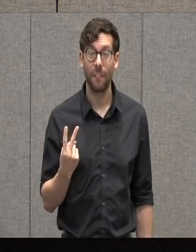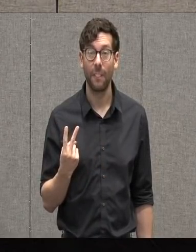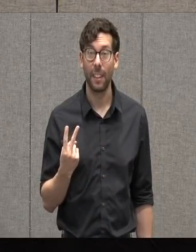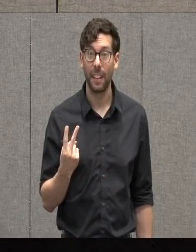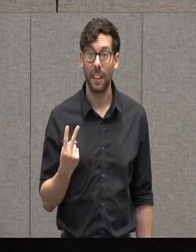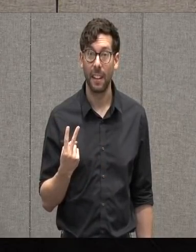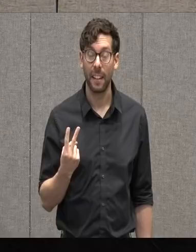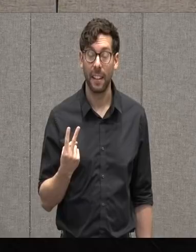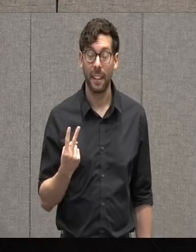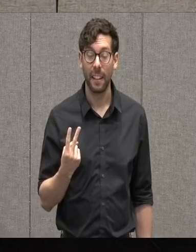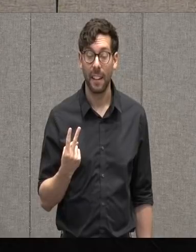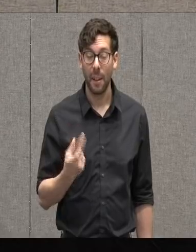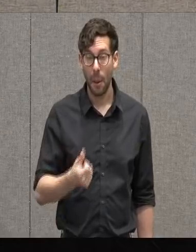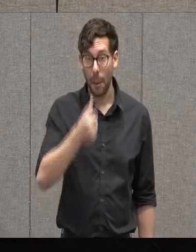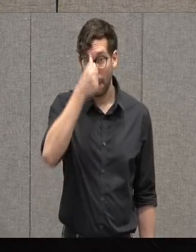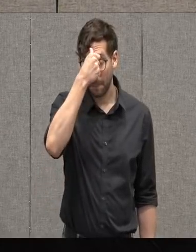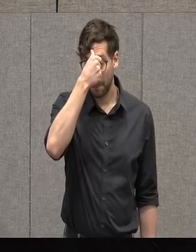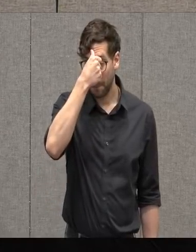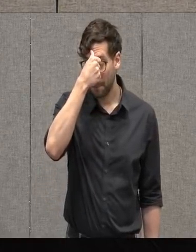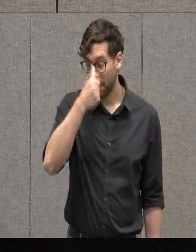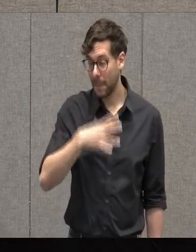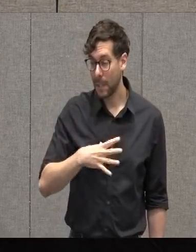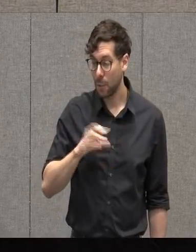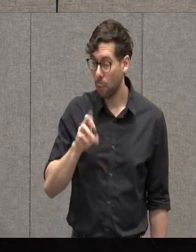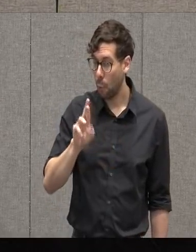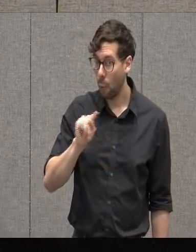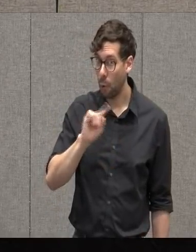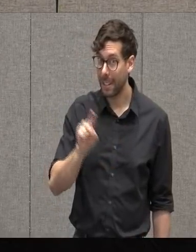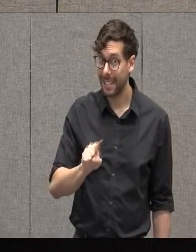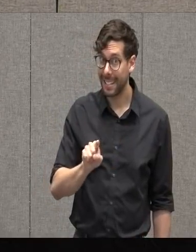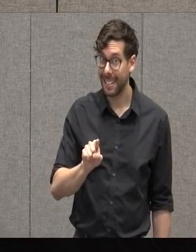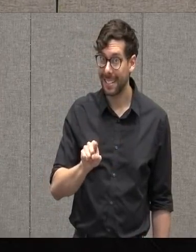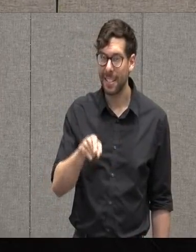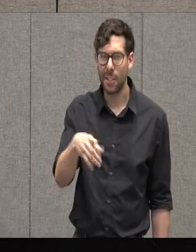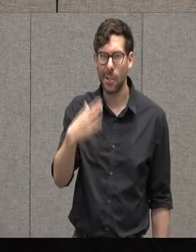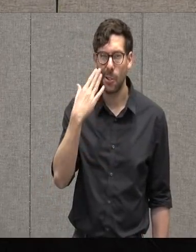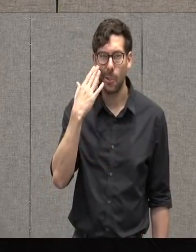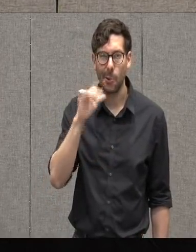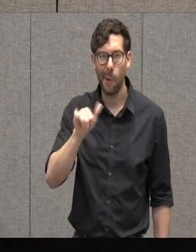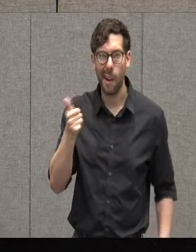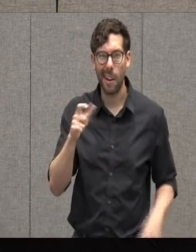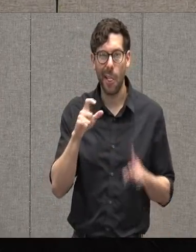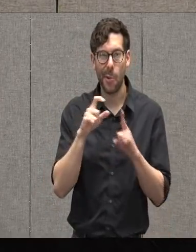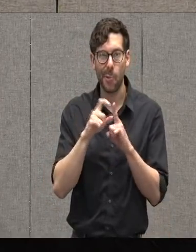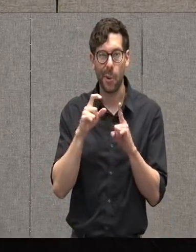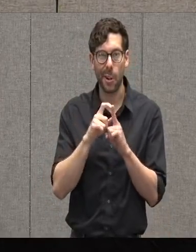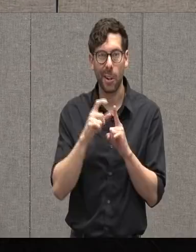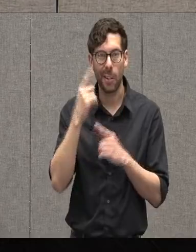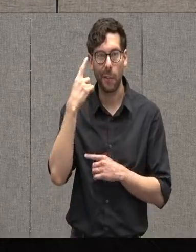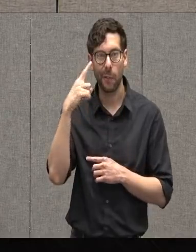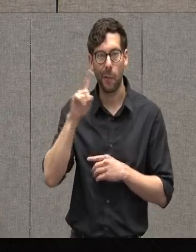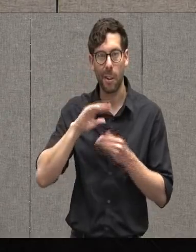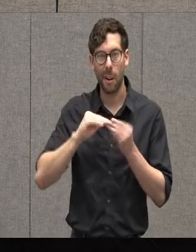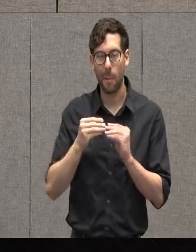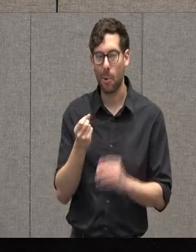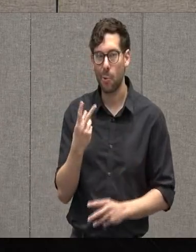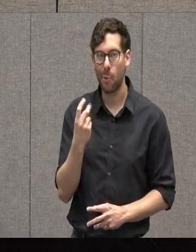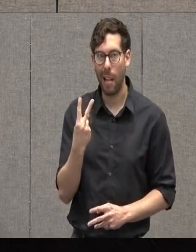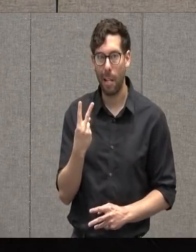Mr. Ortiz, do you know another word for the number 12 when we're talking about a group? Dozen.